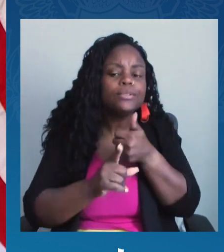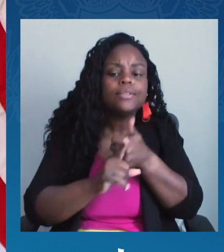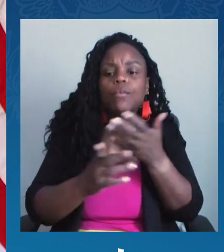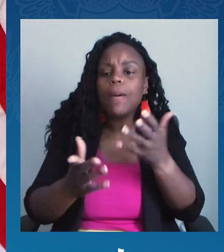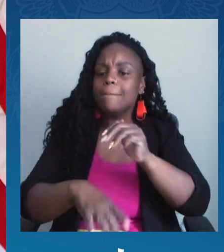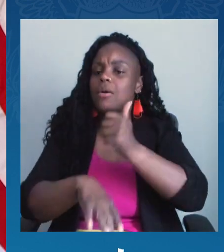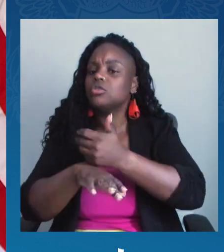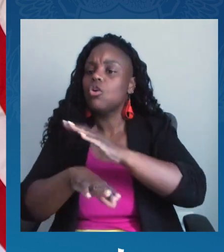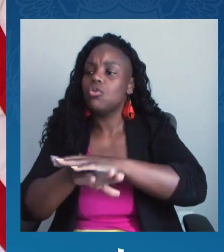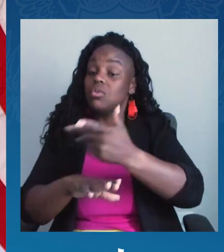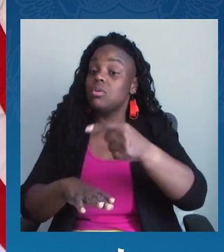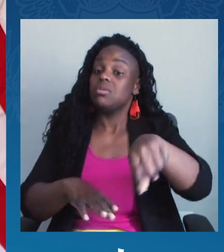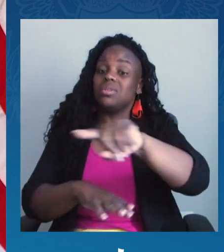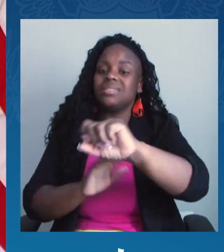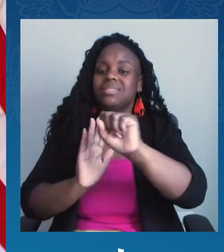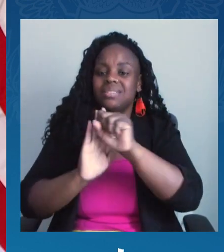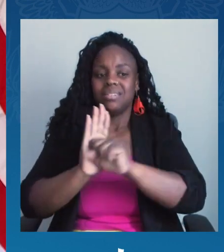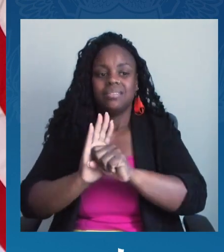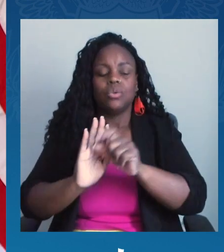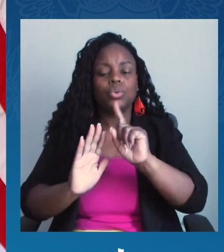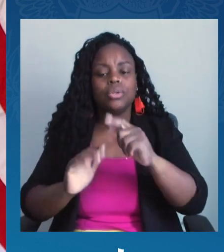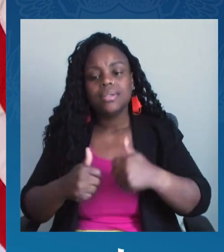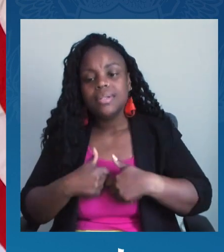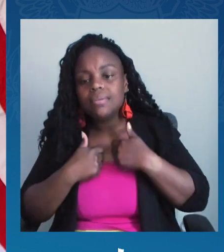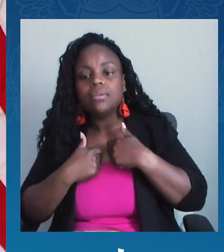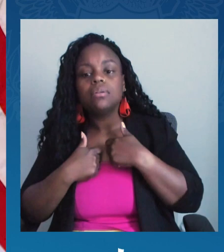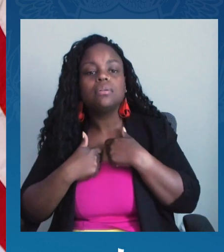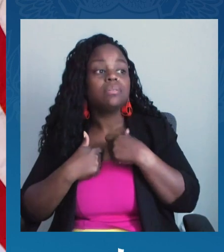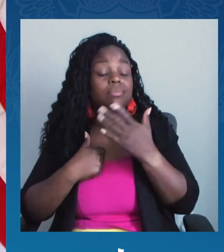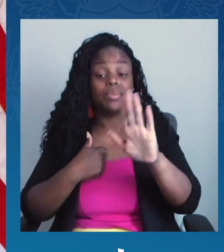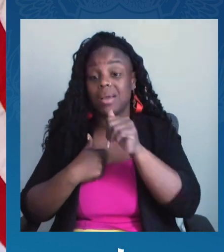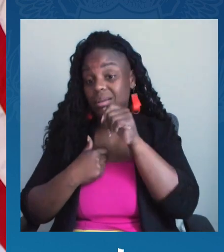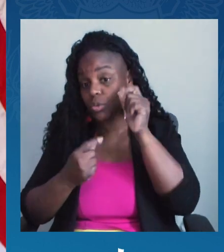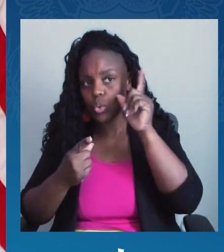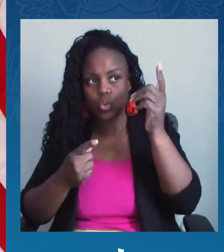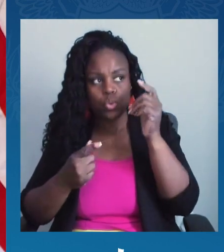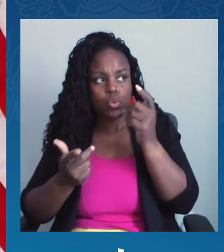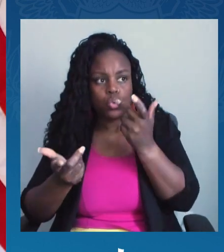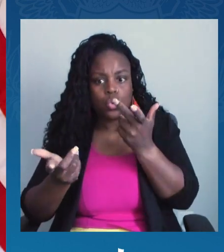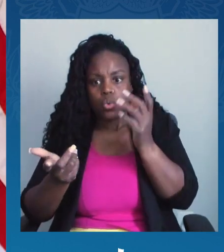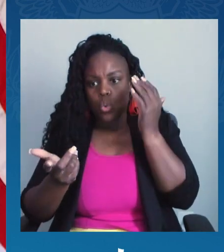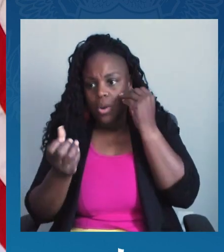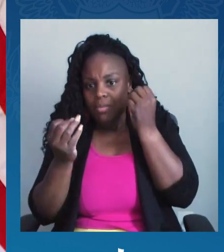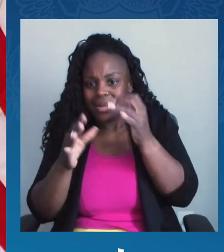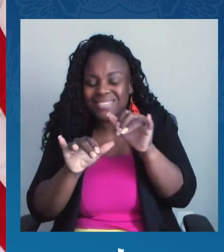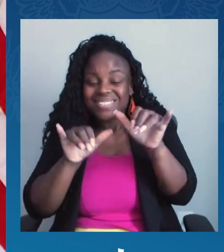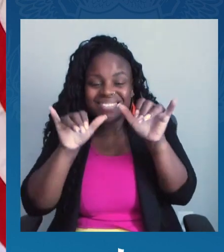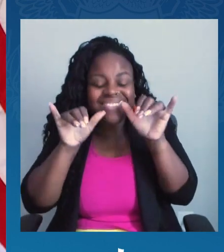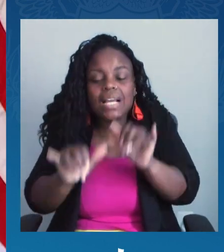You will not be surprised to know that in many of those same states you are seeing attacks on voting rights.